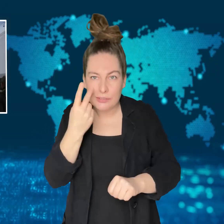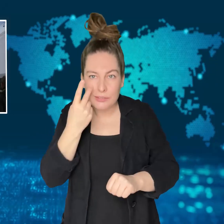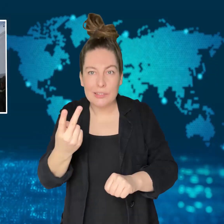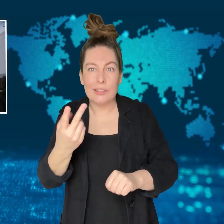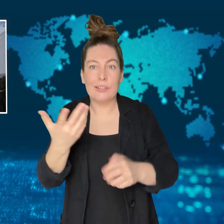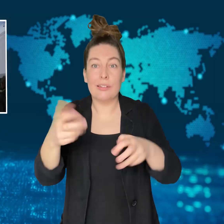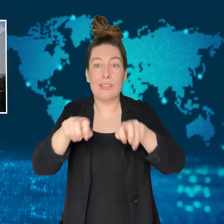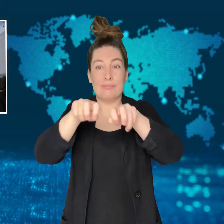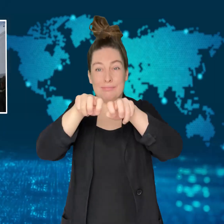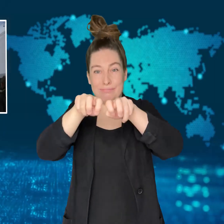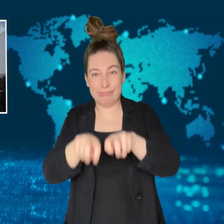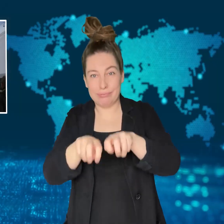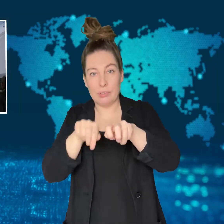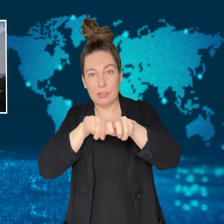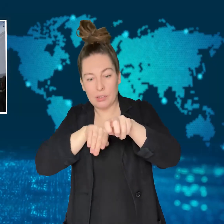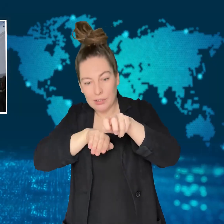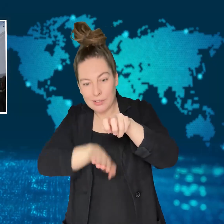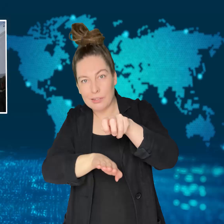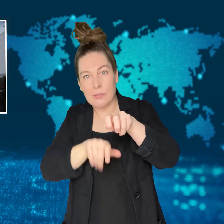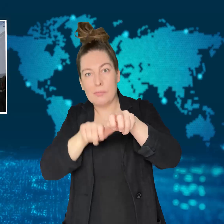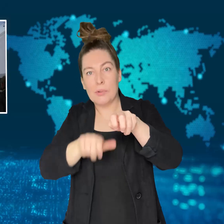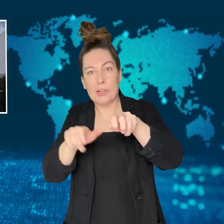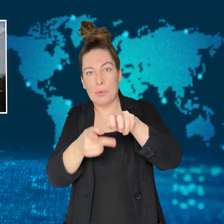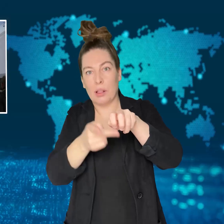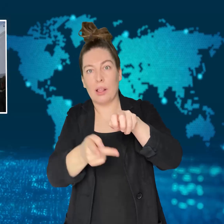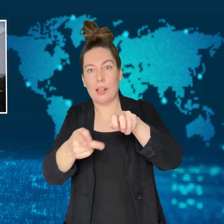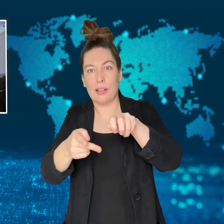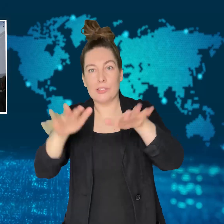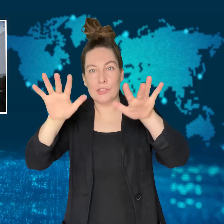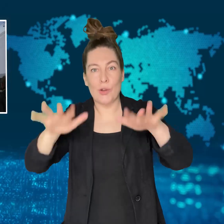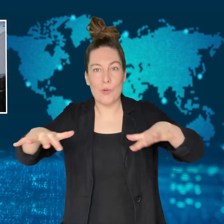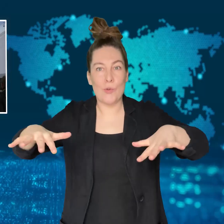There were no reported fatalities.